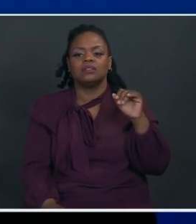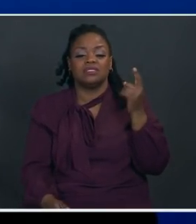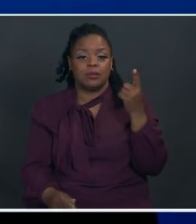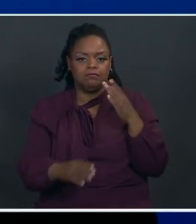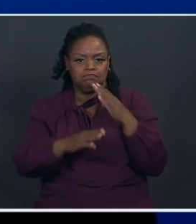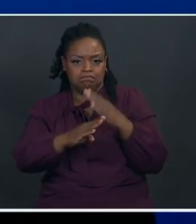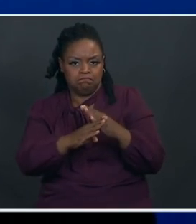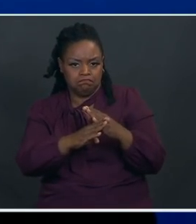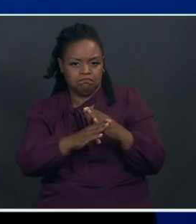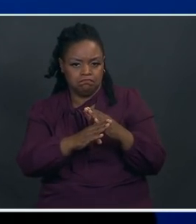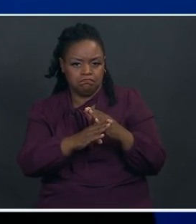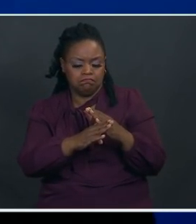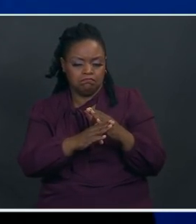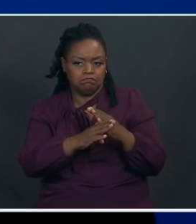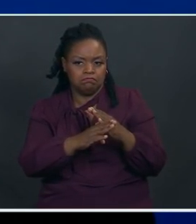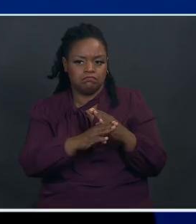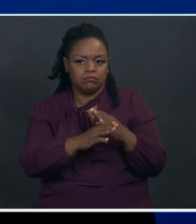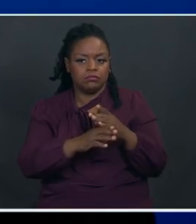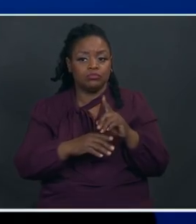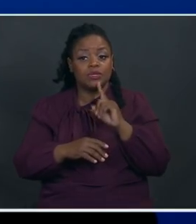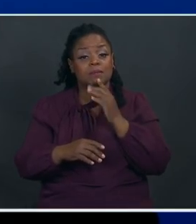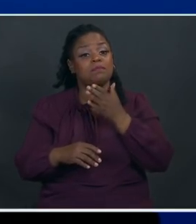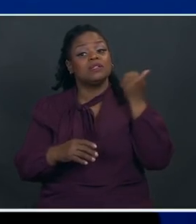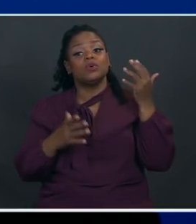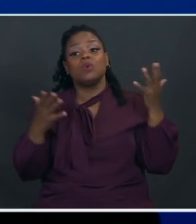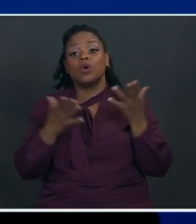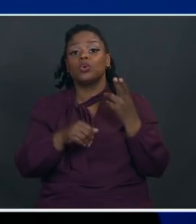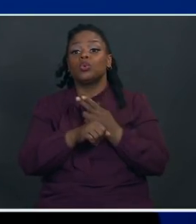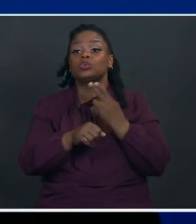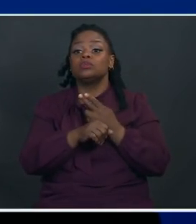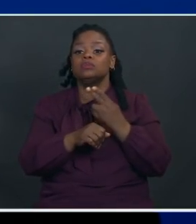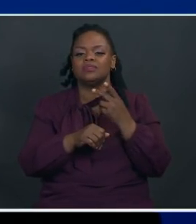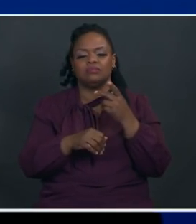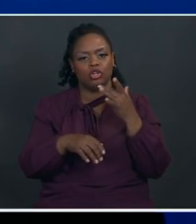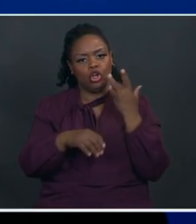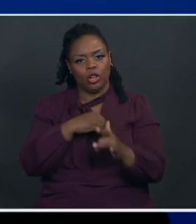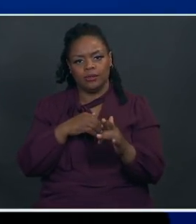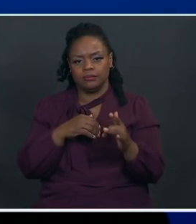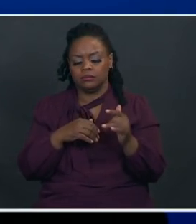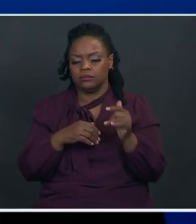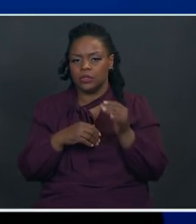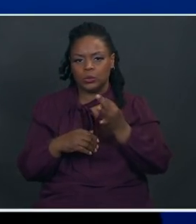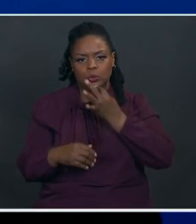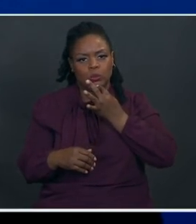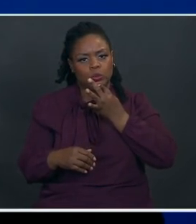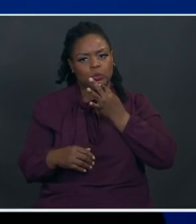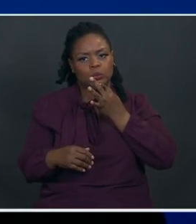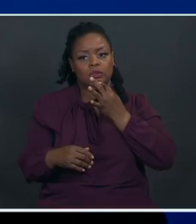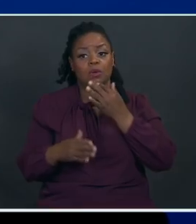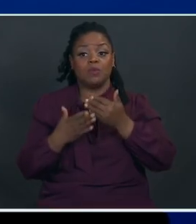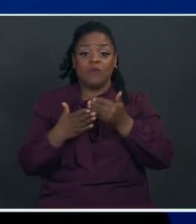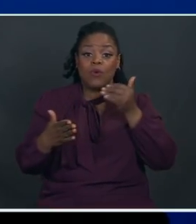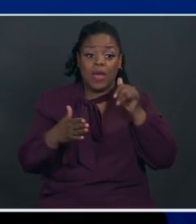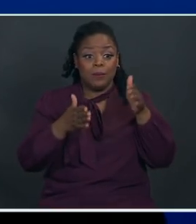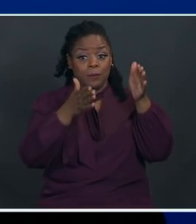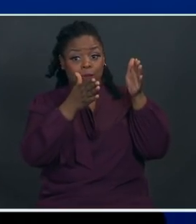it is best to use it early before individuals actually have had the opportunity to progress.